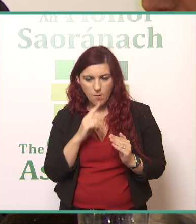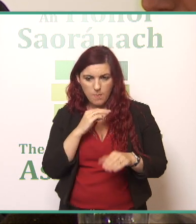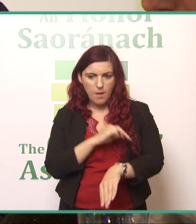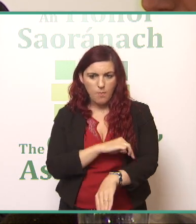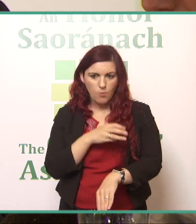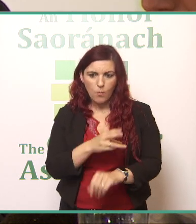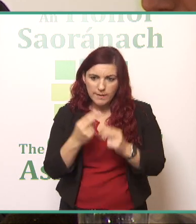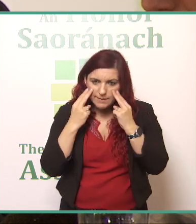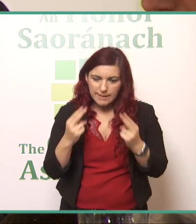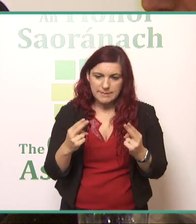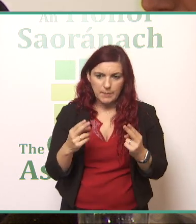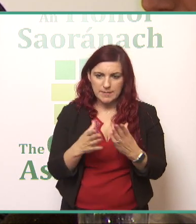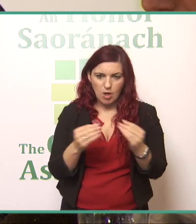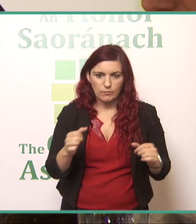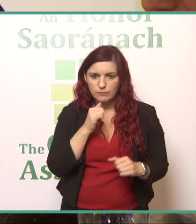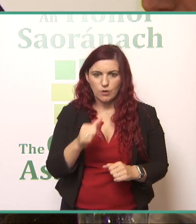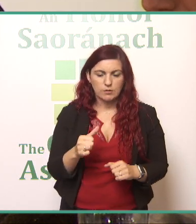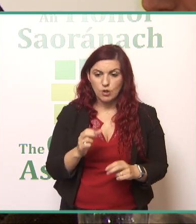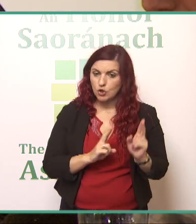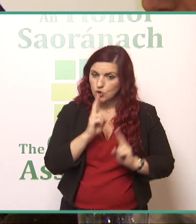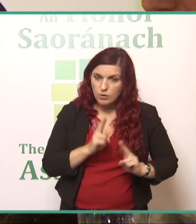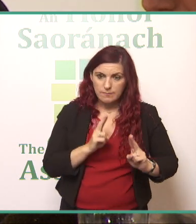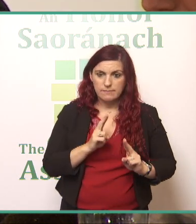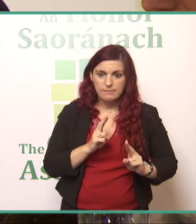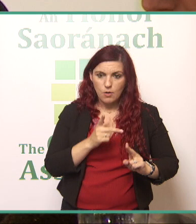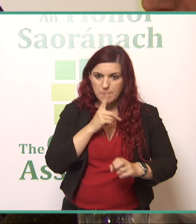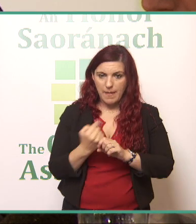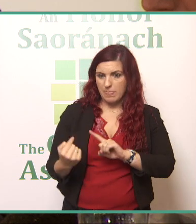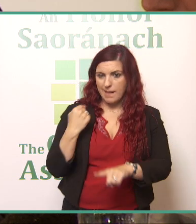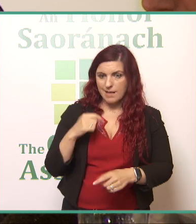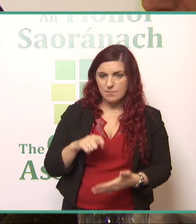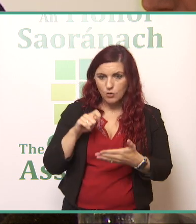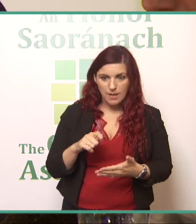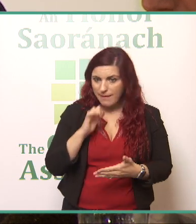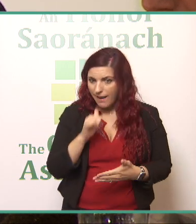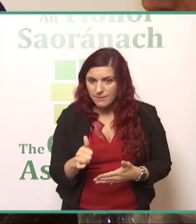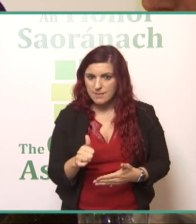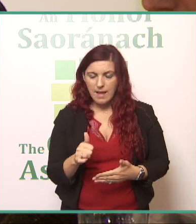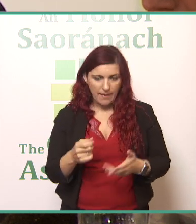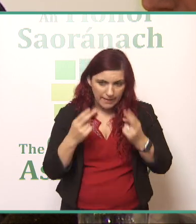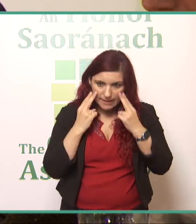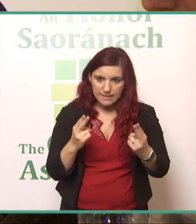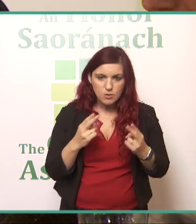faced and it should have been faced that last budget so that has to be solved and I would argue